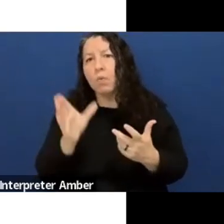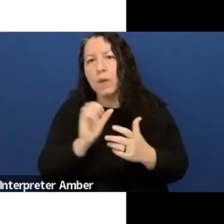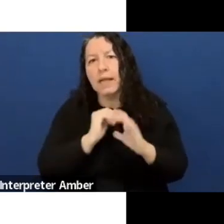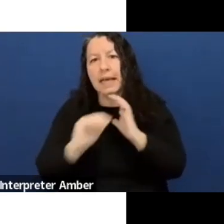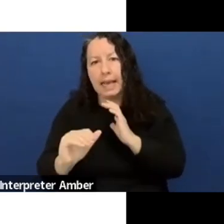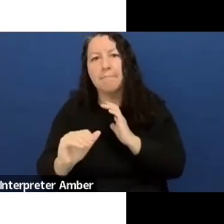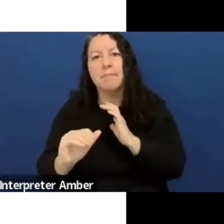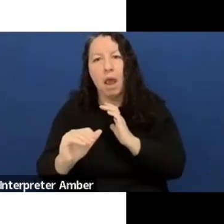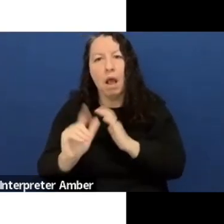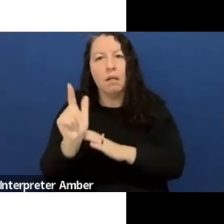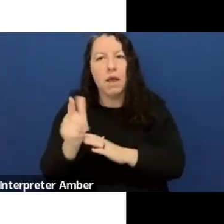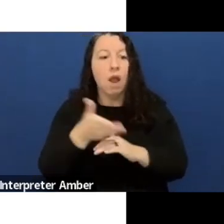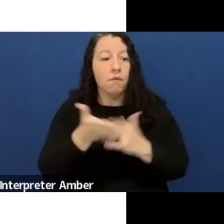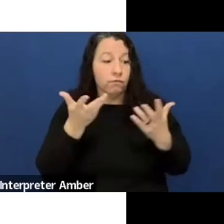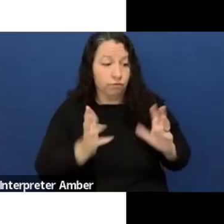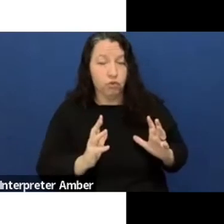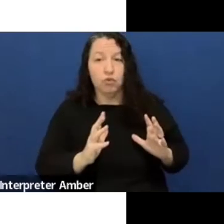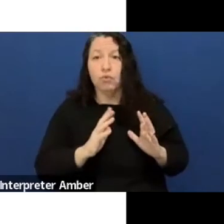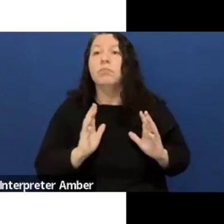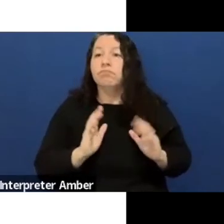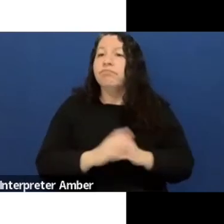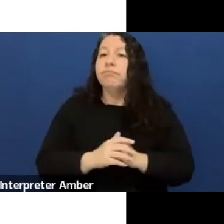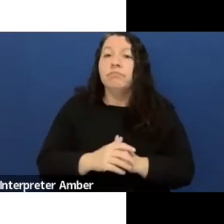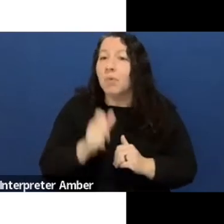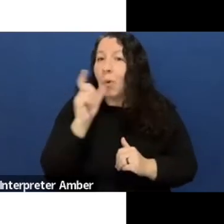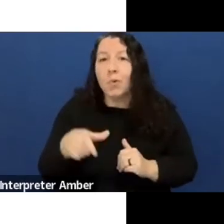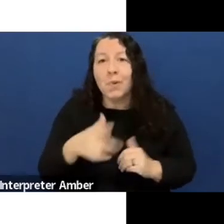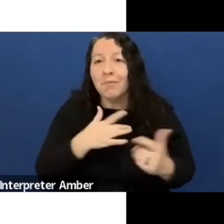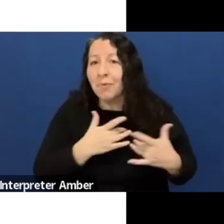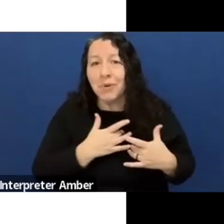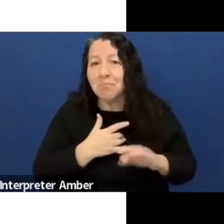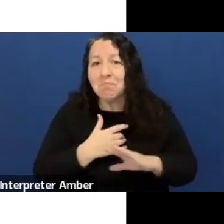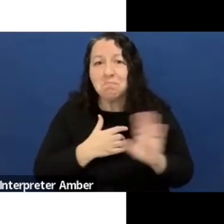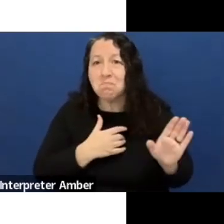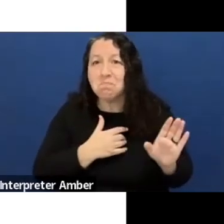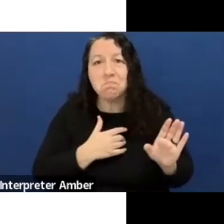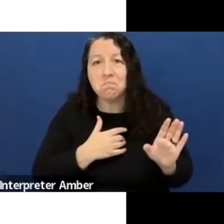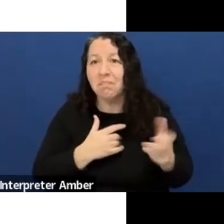check them out later, we'll send a follow up email after today. You don't have to worry